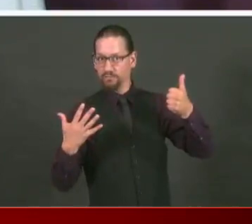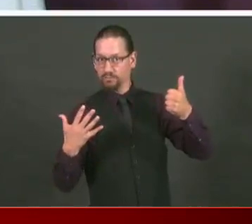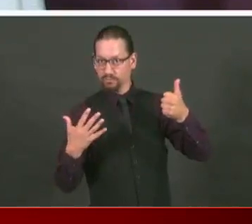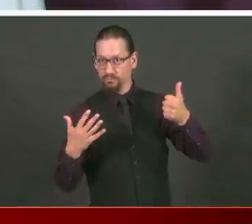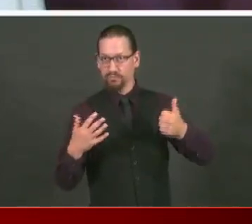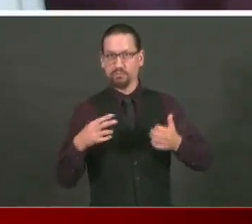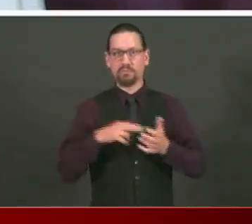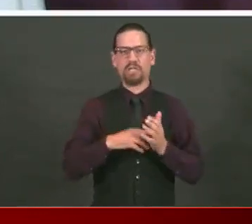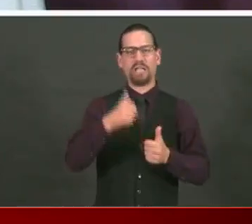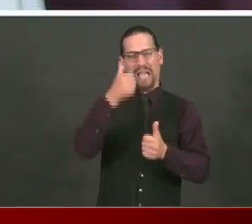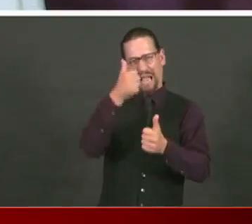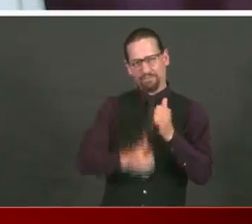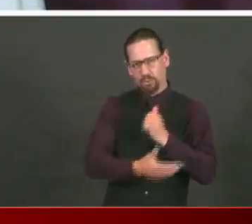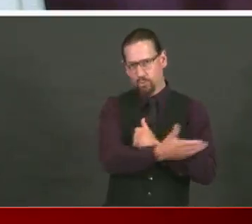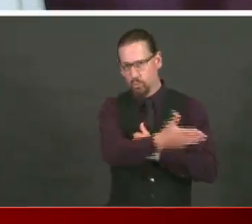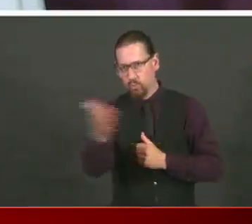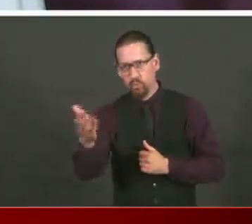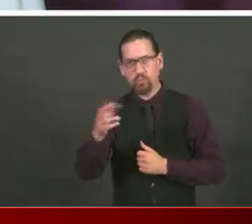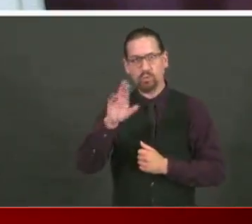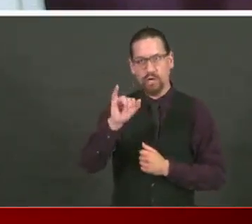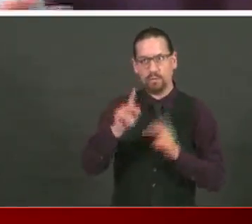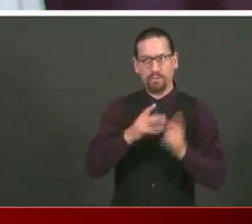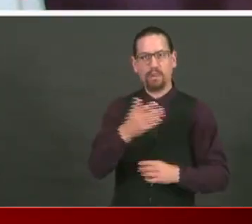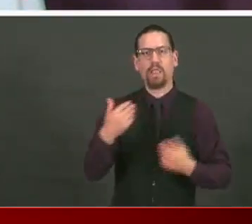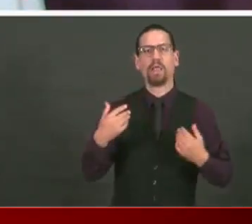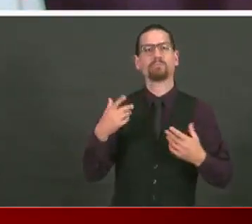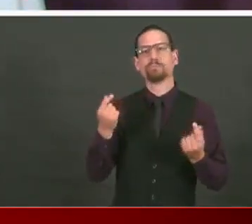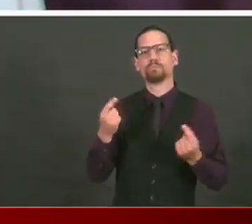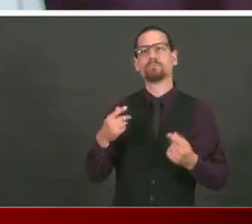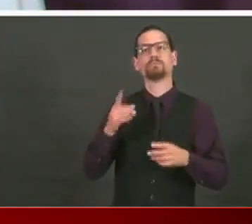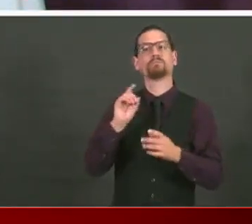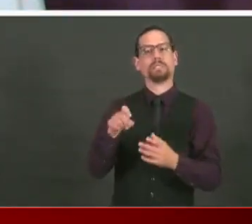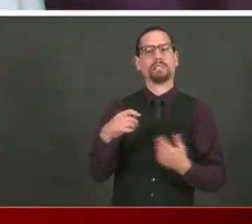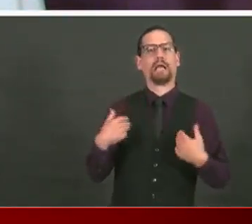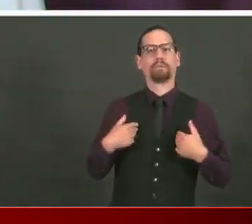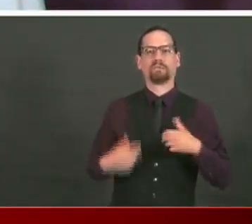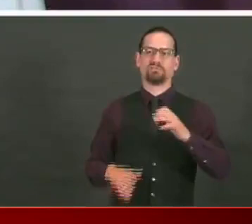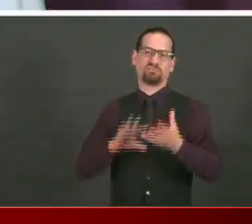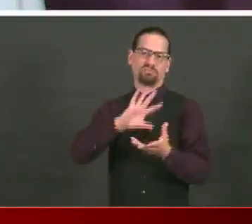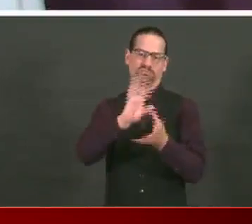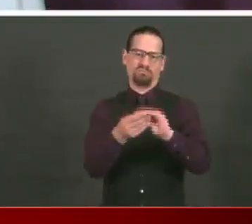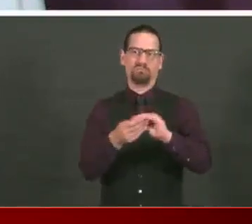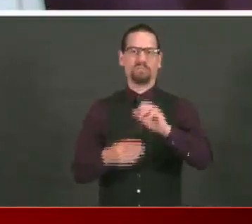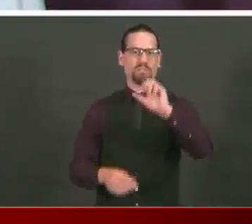ALLOWED, GRANTED, 10 PAID SICK DAYS.